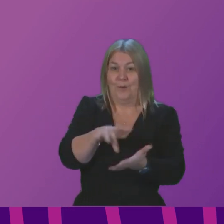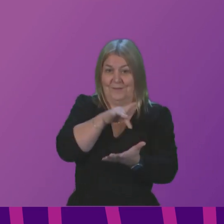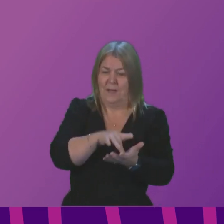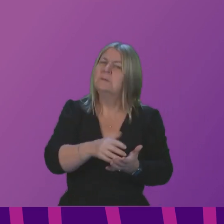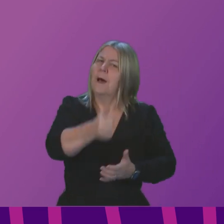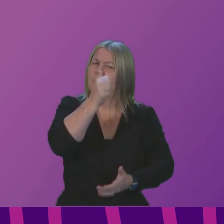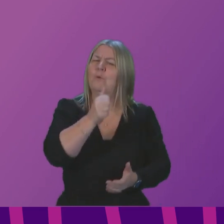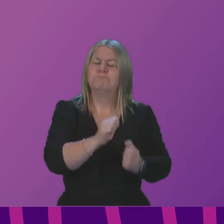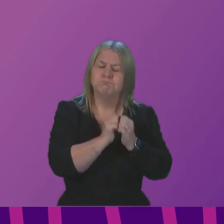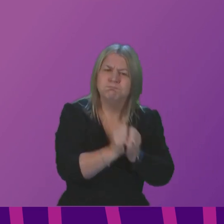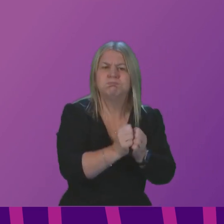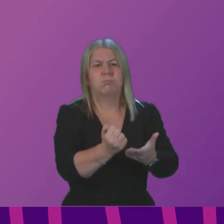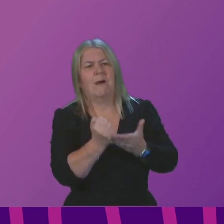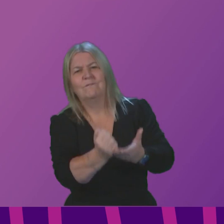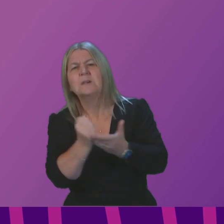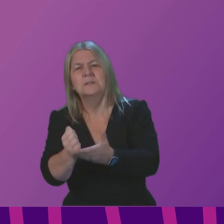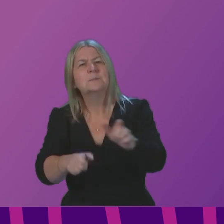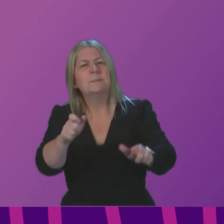valuable advice and services.